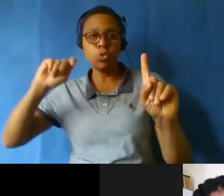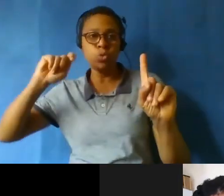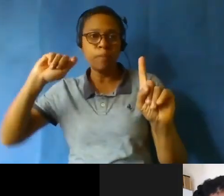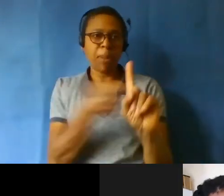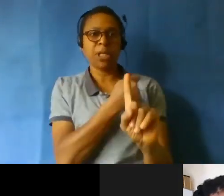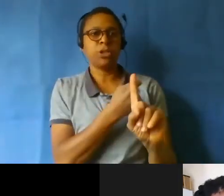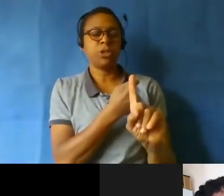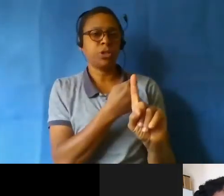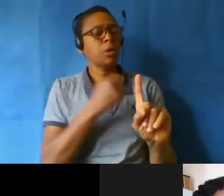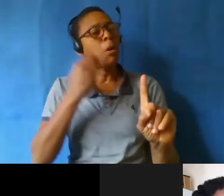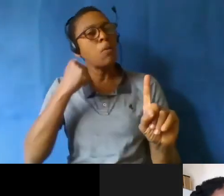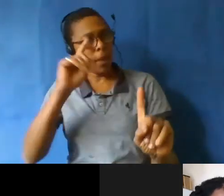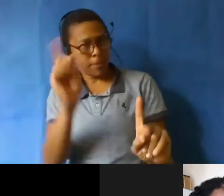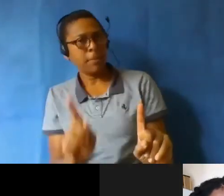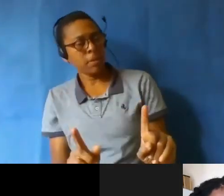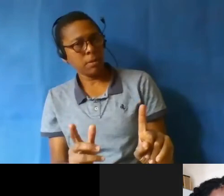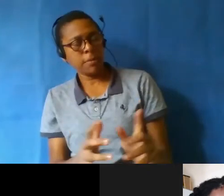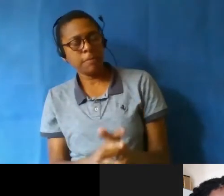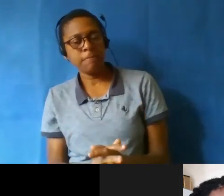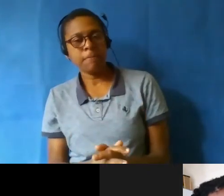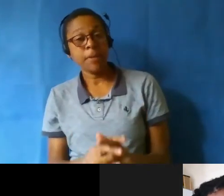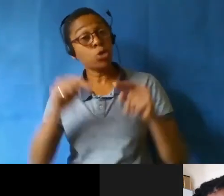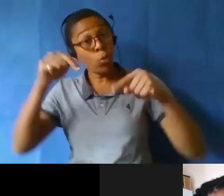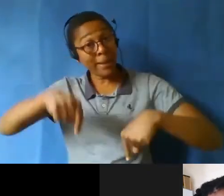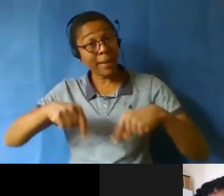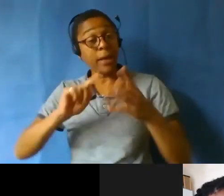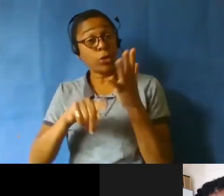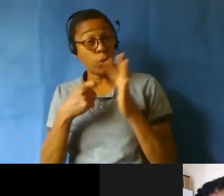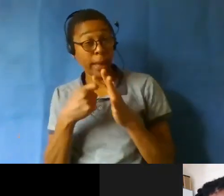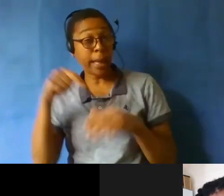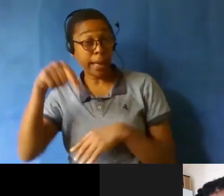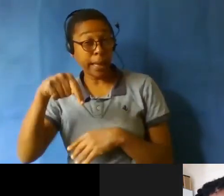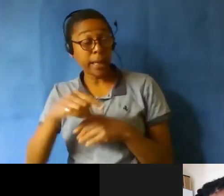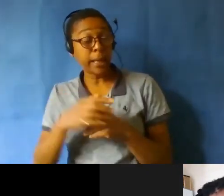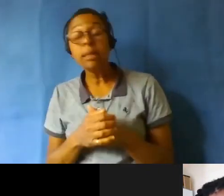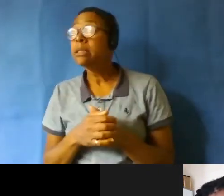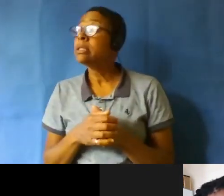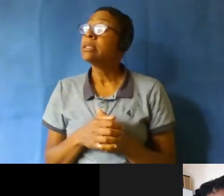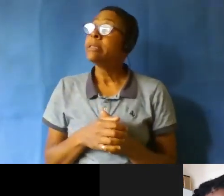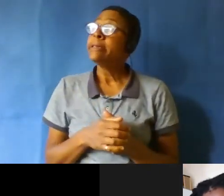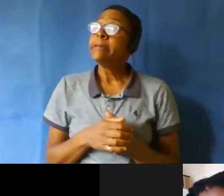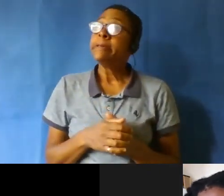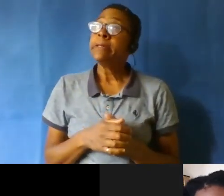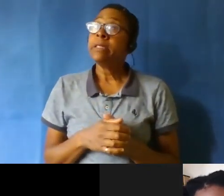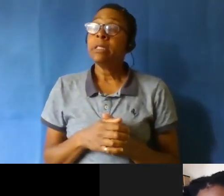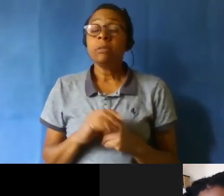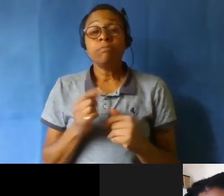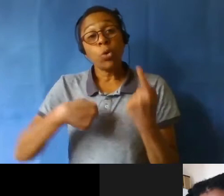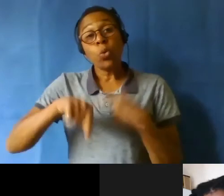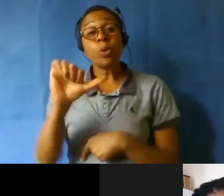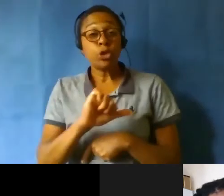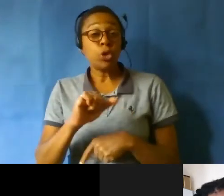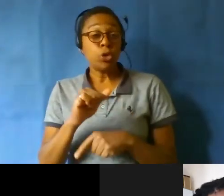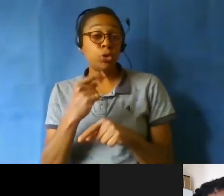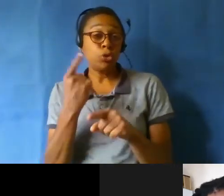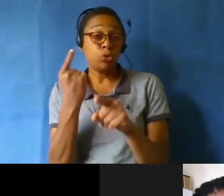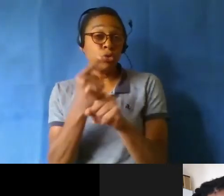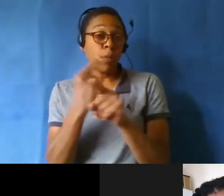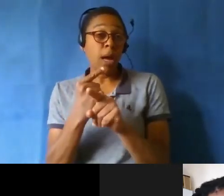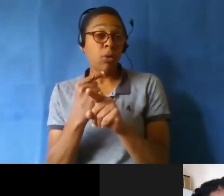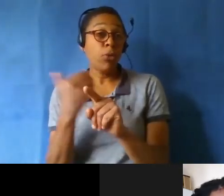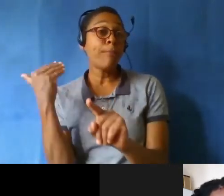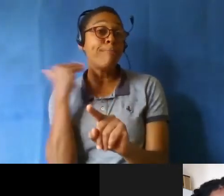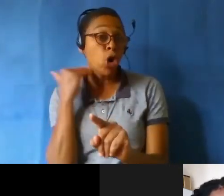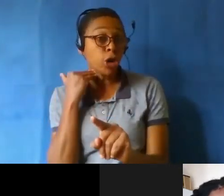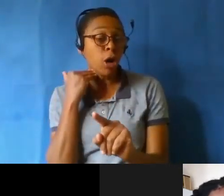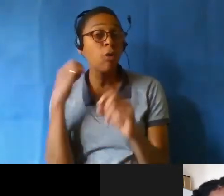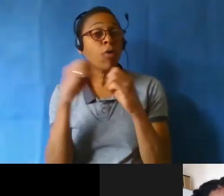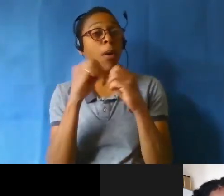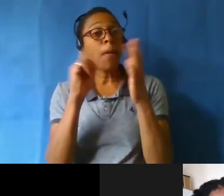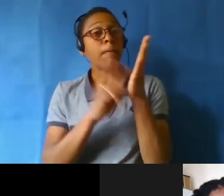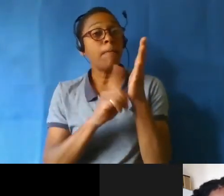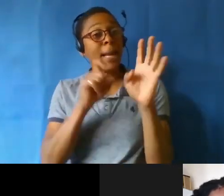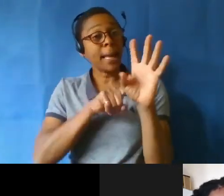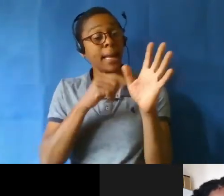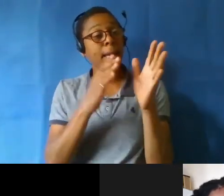right here in the UK on our shores the murder let's be very honest of Belly Mujinga